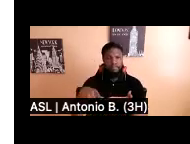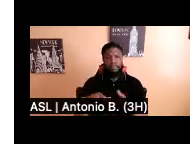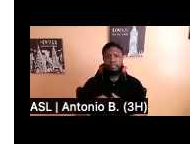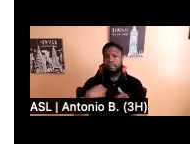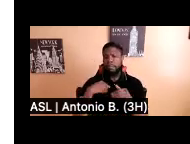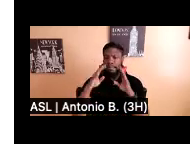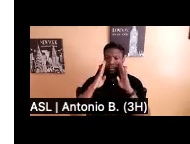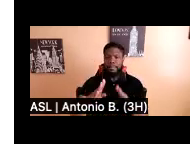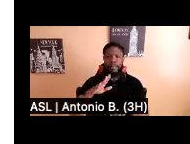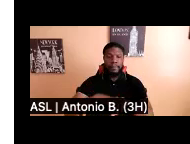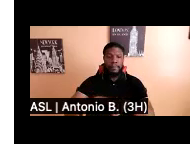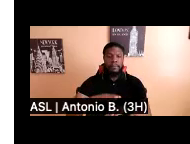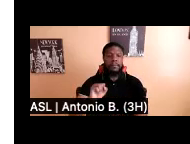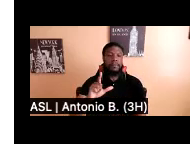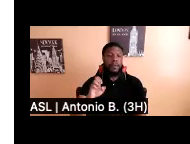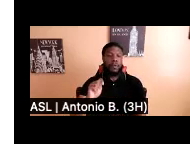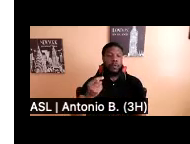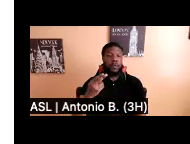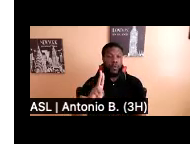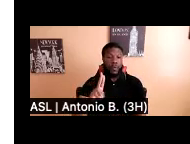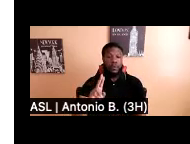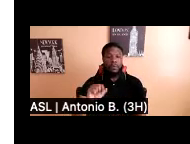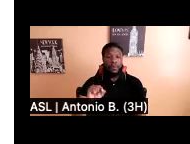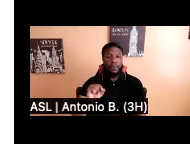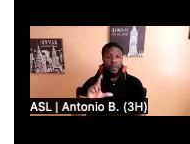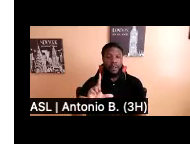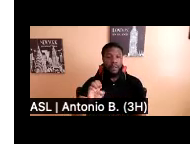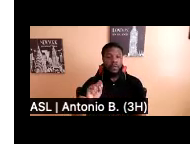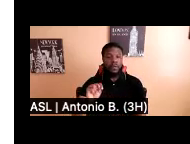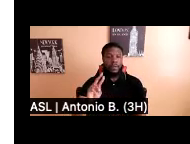first year composition course which has a loosely unified curriculum and a shared